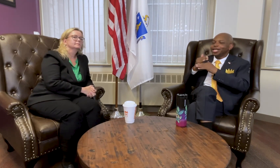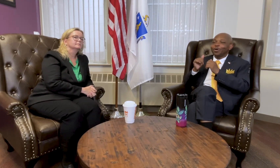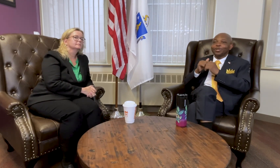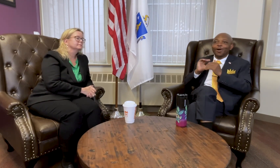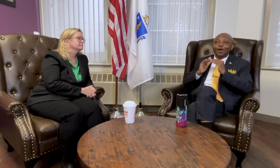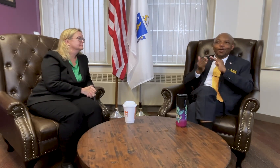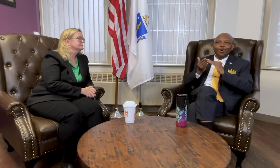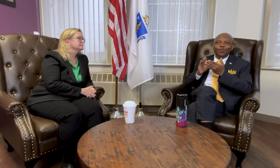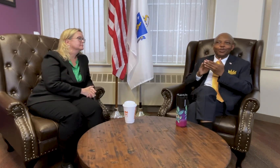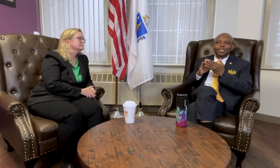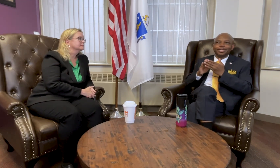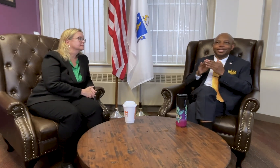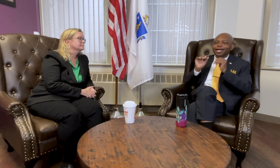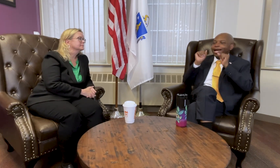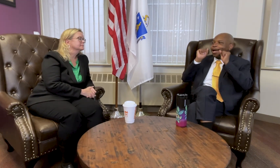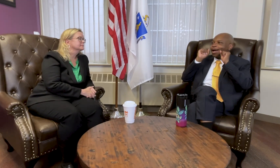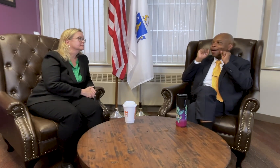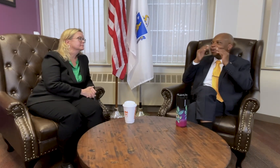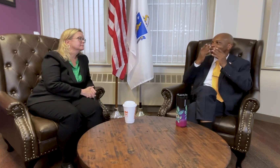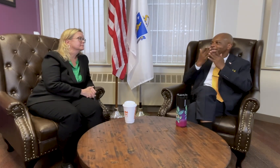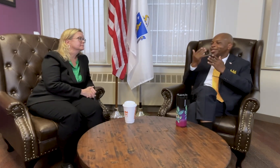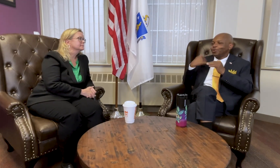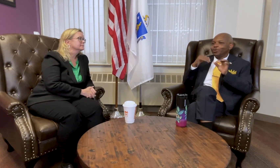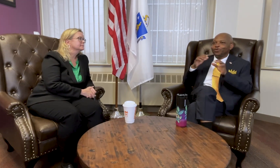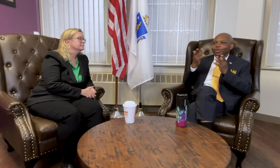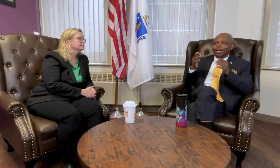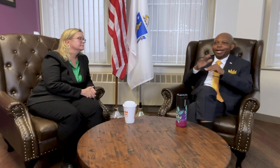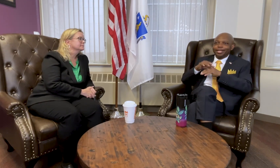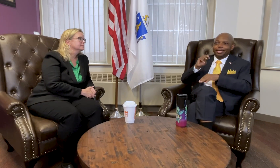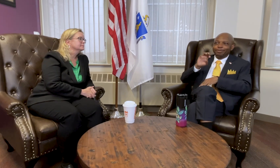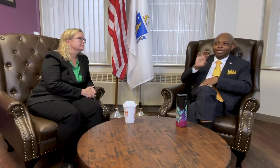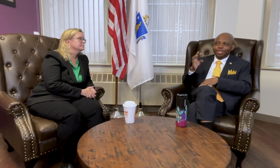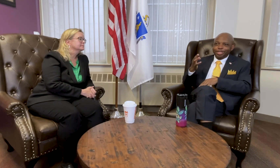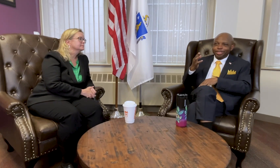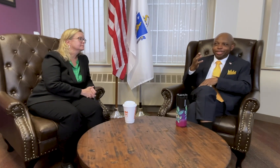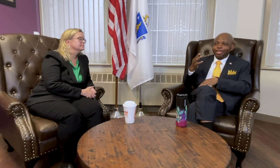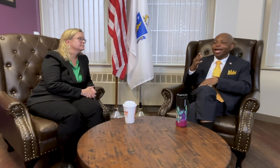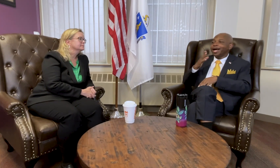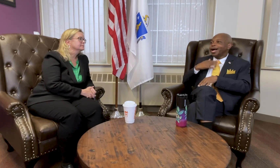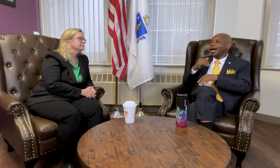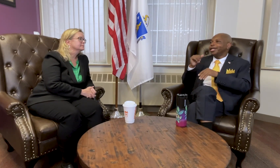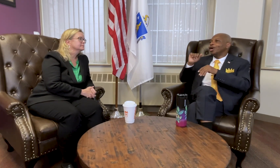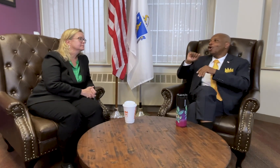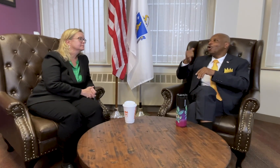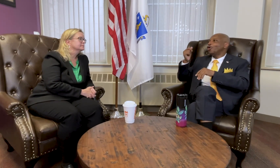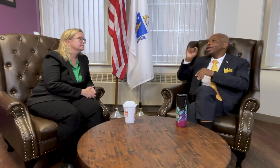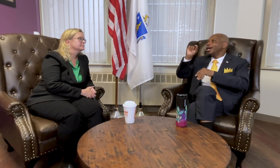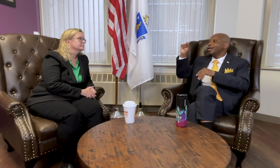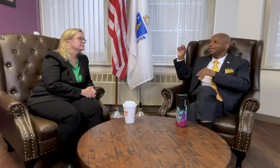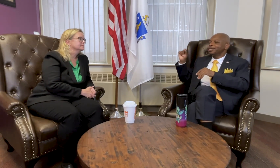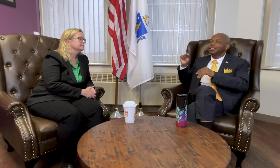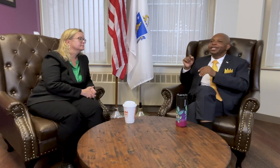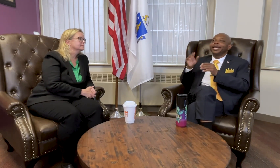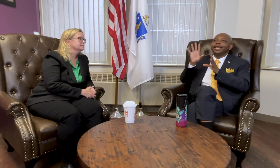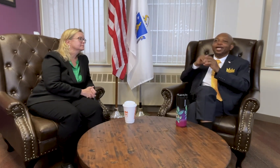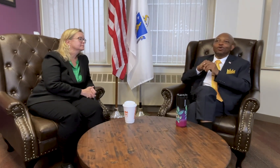about the amazing things that we are doing here at MCDHH, other places,